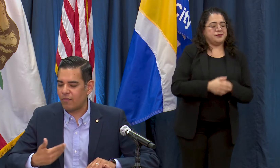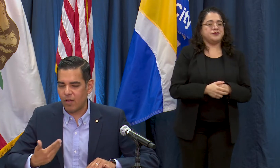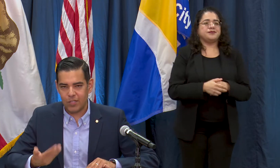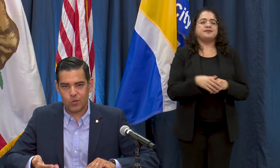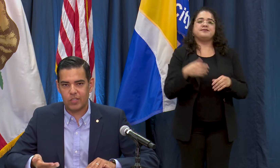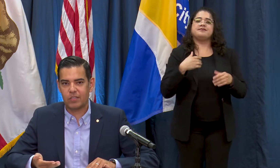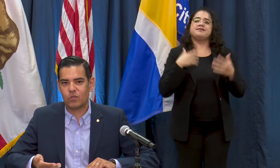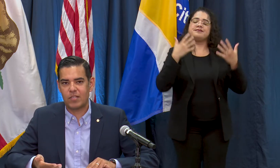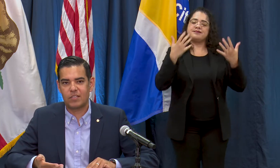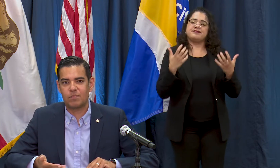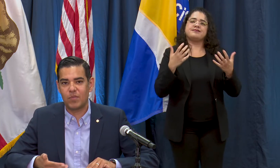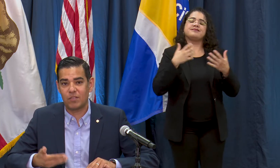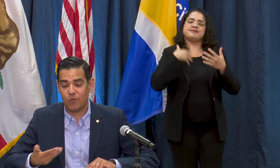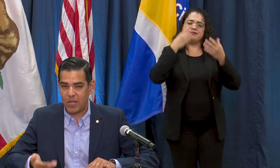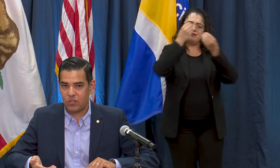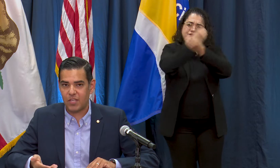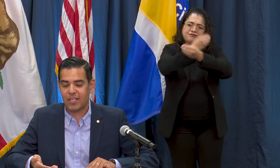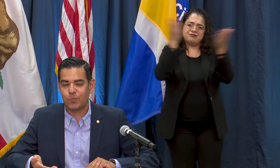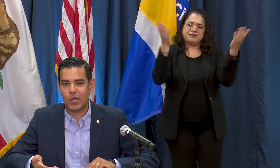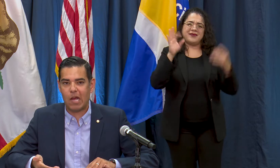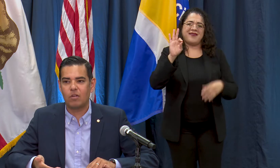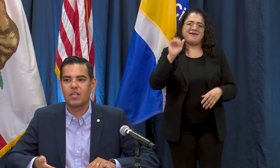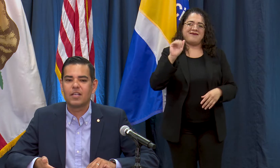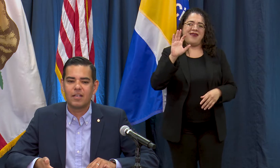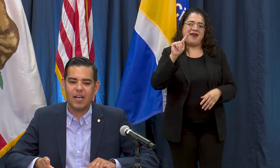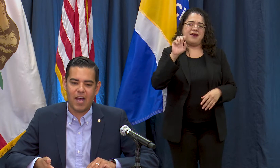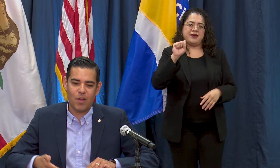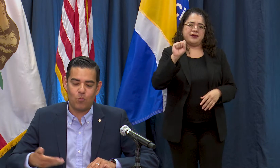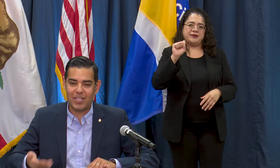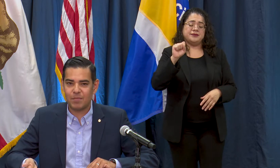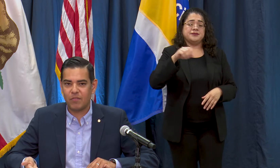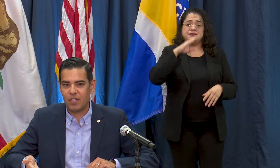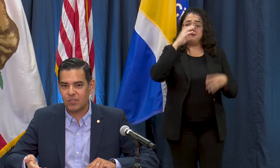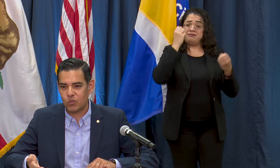during this crisis misinformation that gets put out. I read some of it on social